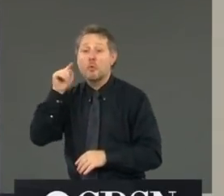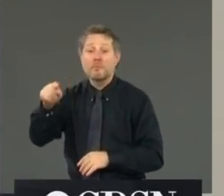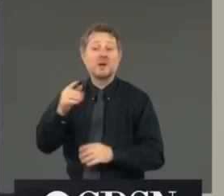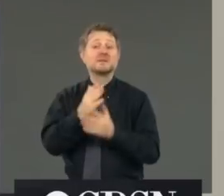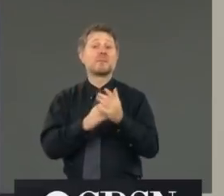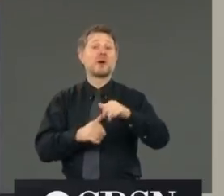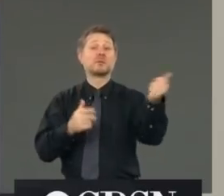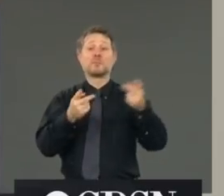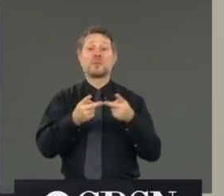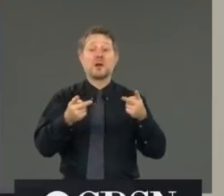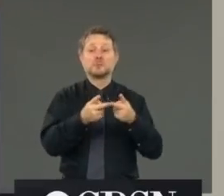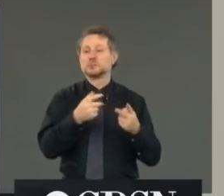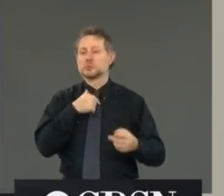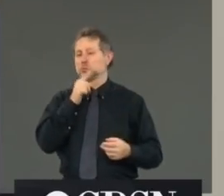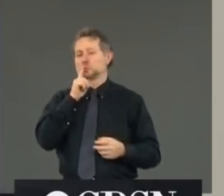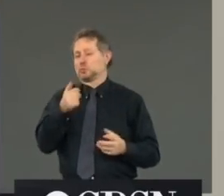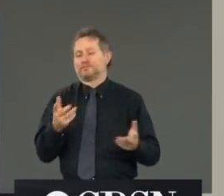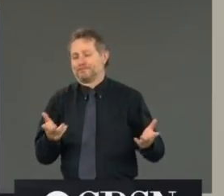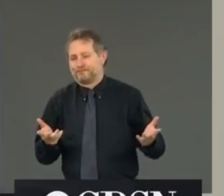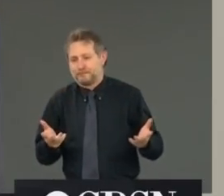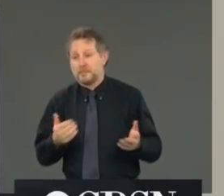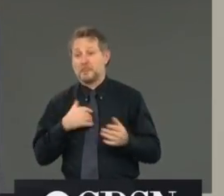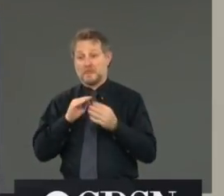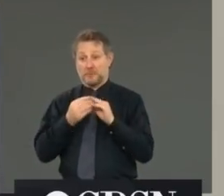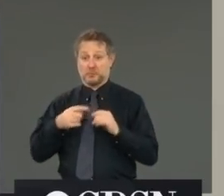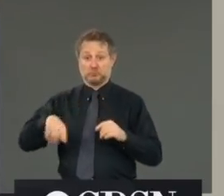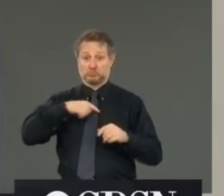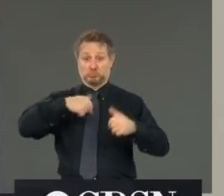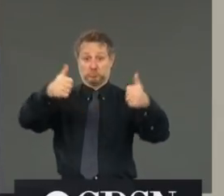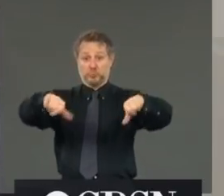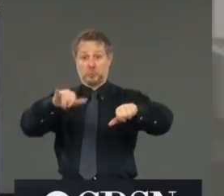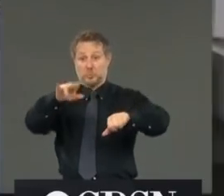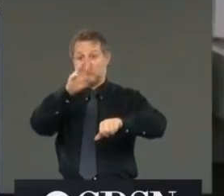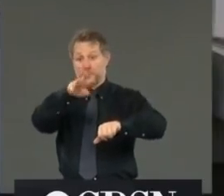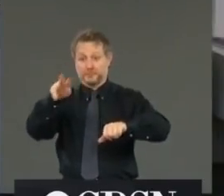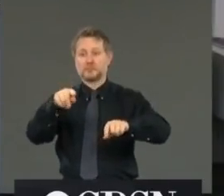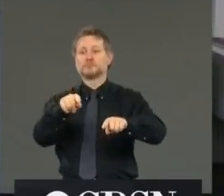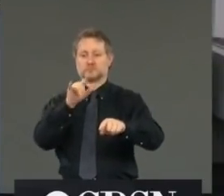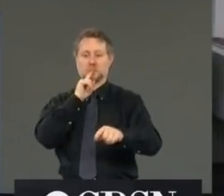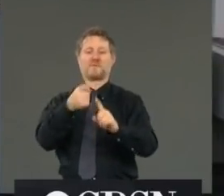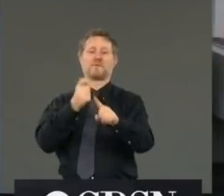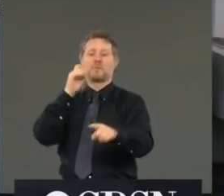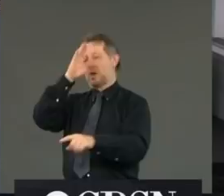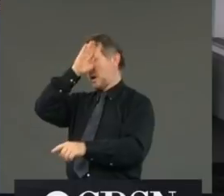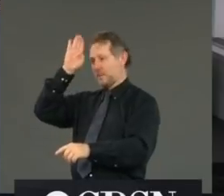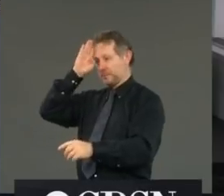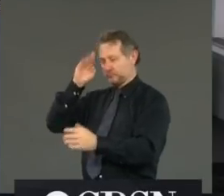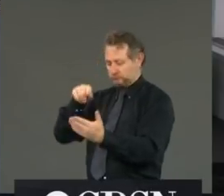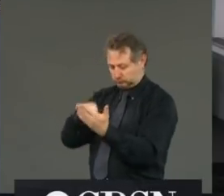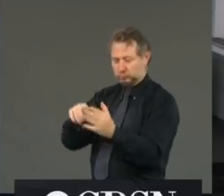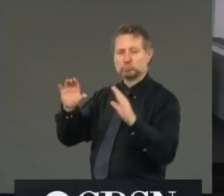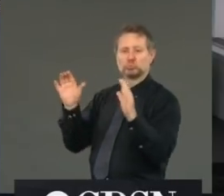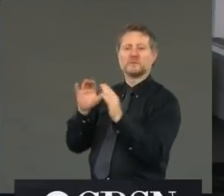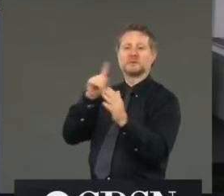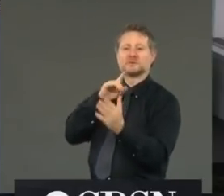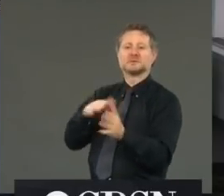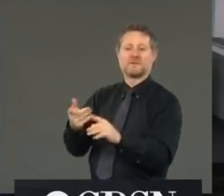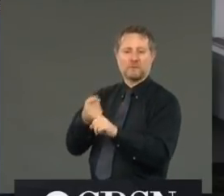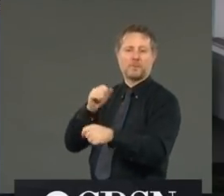DEATHS. THAT'S THE MOST RELIABLE. WE'LL HAVE A RETROSPECTIVE AS THE GOVERNOR SAID IN THE PAST BECAUSE THERE'S PROBABLY